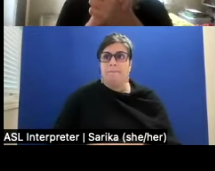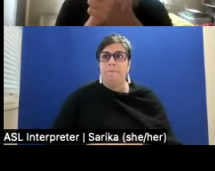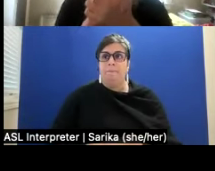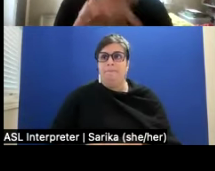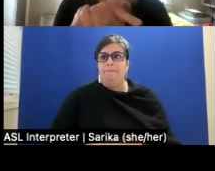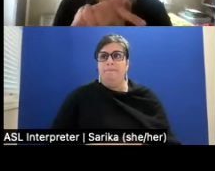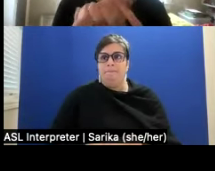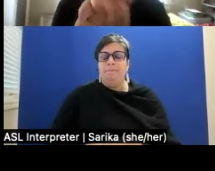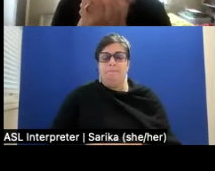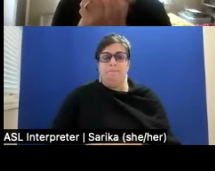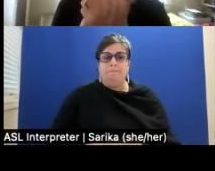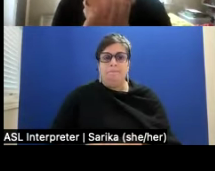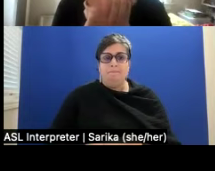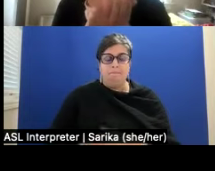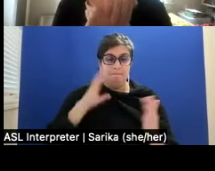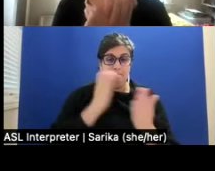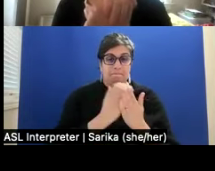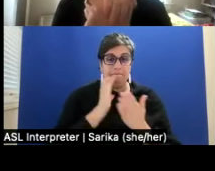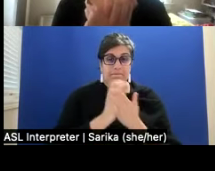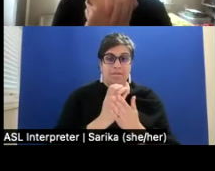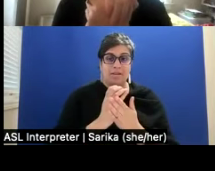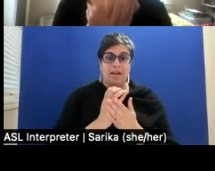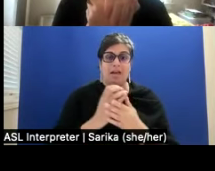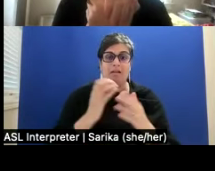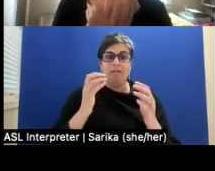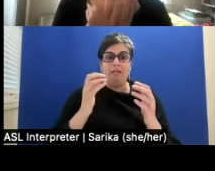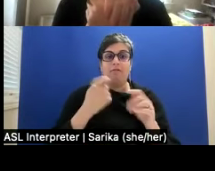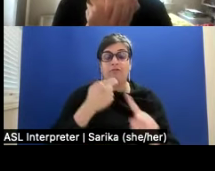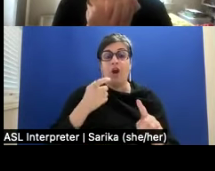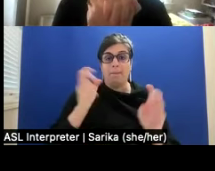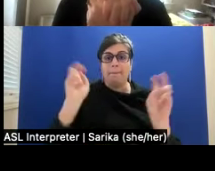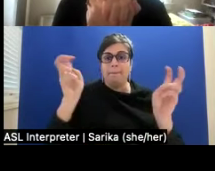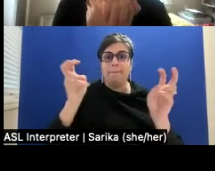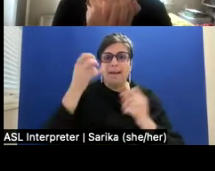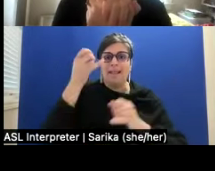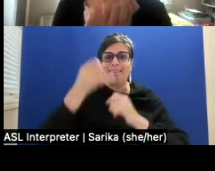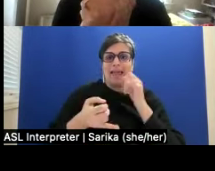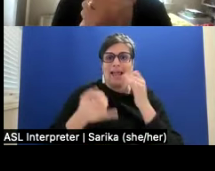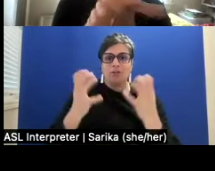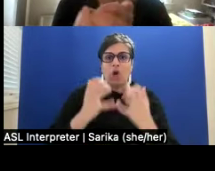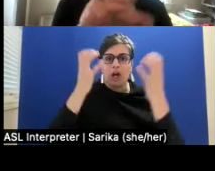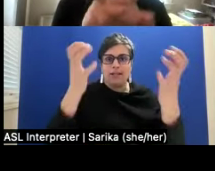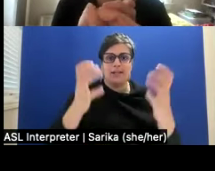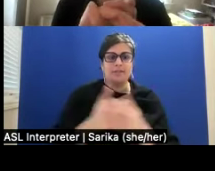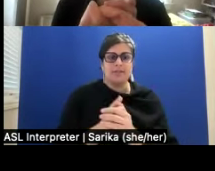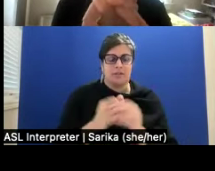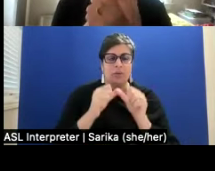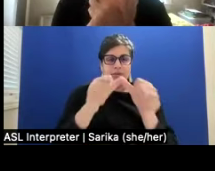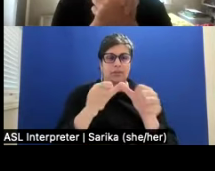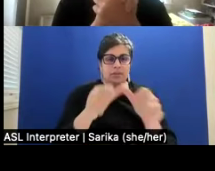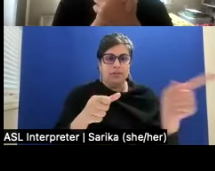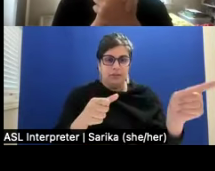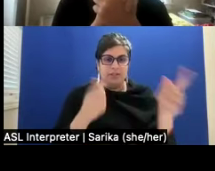So these are pictures actually of last audience, so we can keep going through that. So this is the audience,